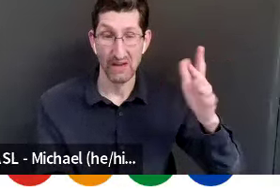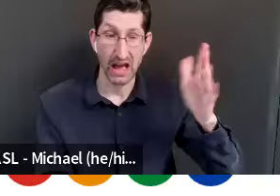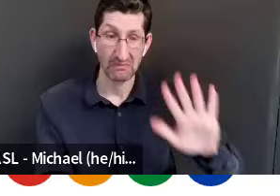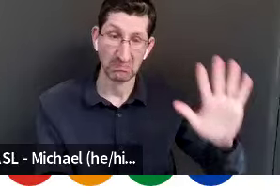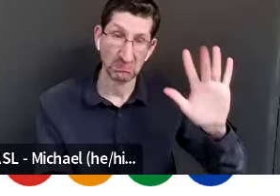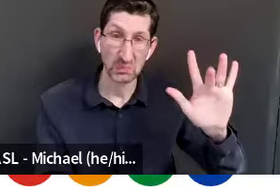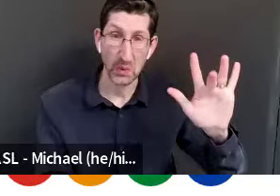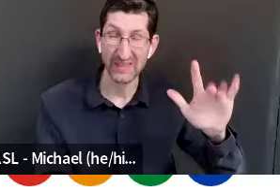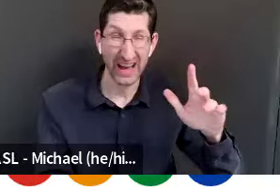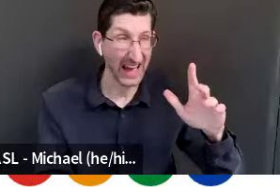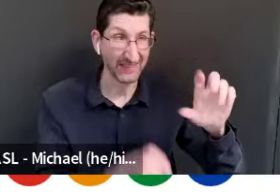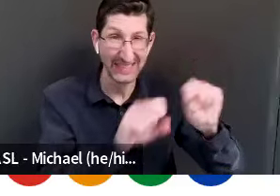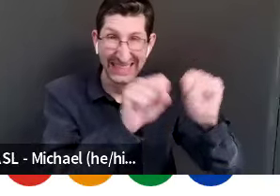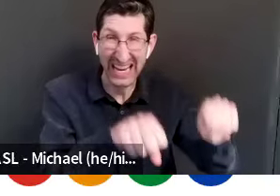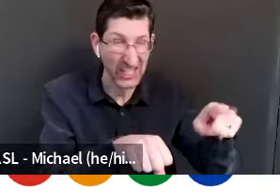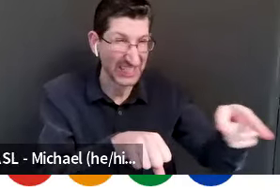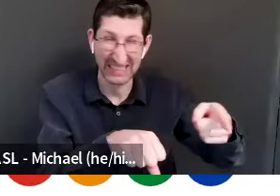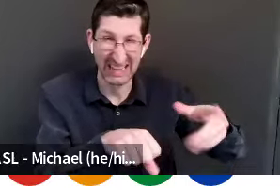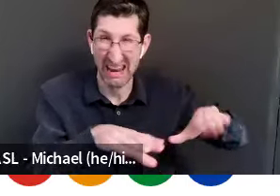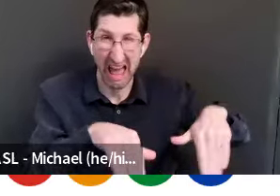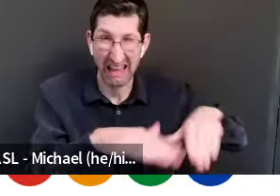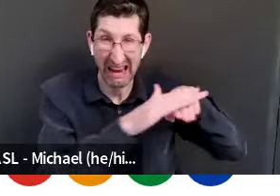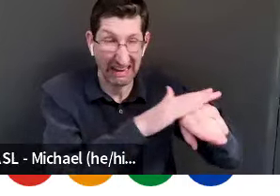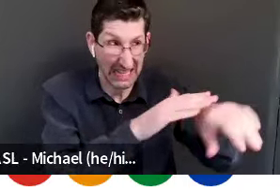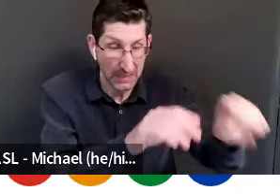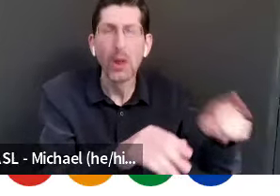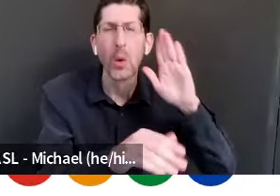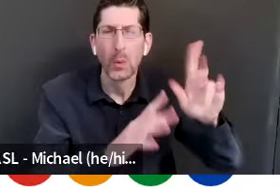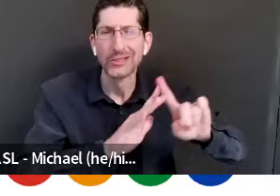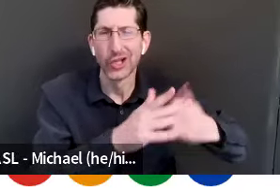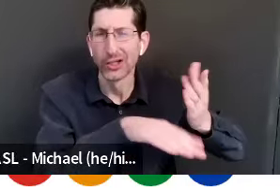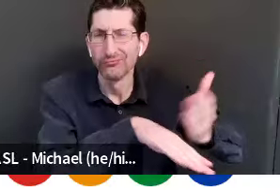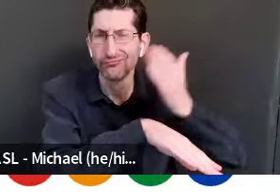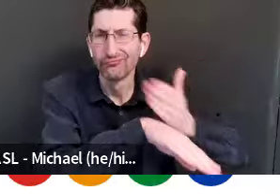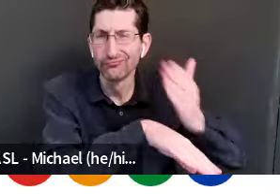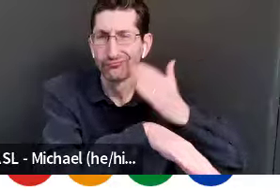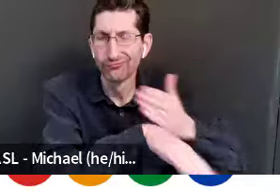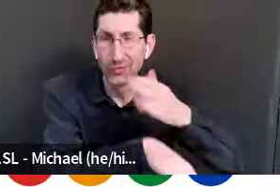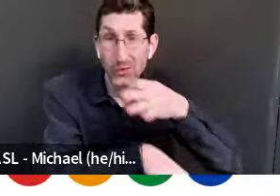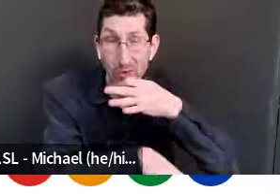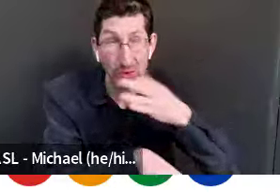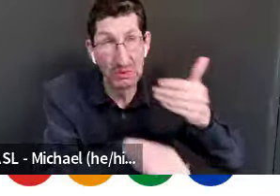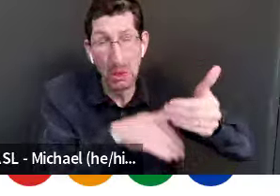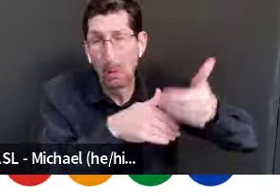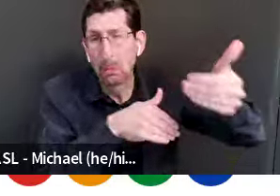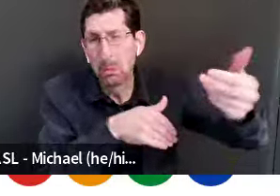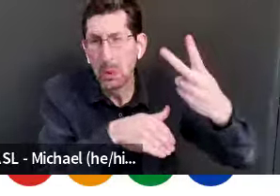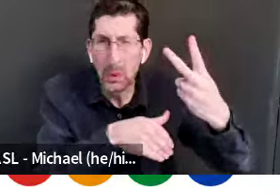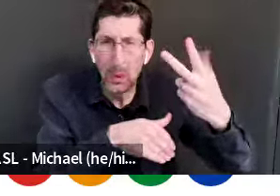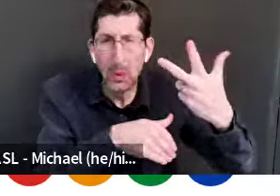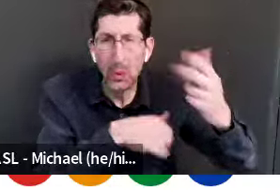IN FACT, 25 OF THE INACCESSIBLE STATIONS ARE ACTUALLY ABOUT TO MOVE INTO CONSTRUCTION AND BE COMPLETED WITHIN THE NEXT COUPLE